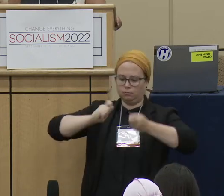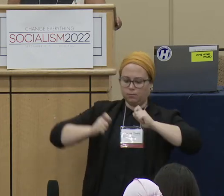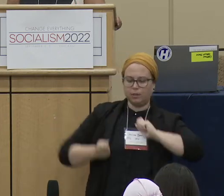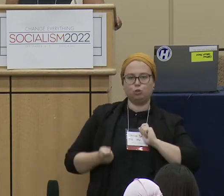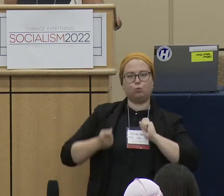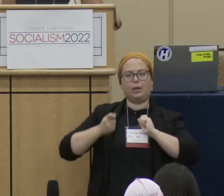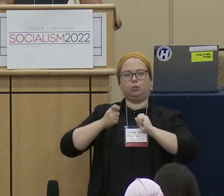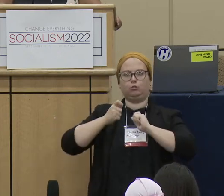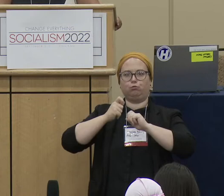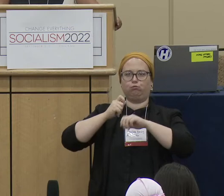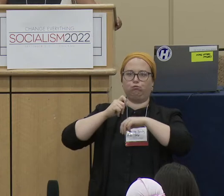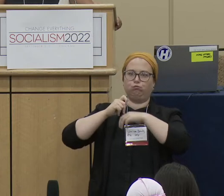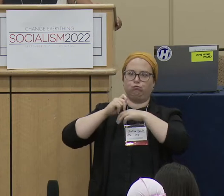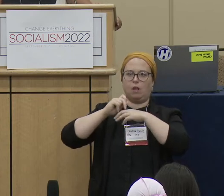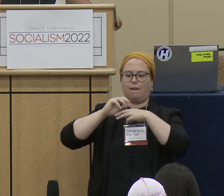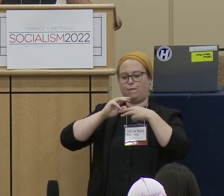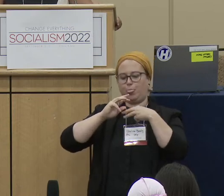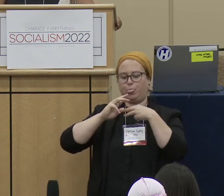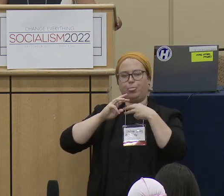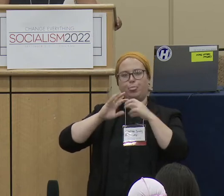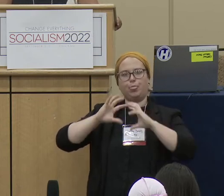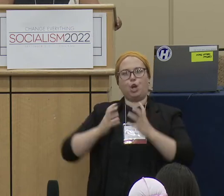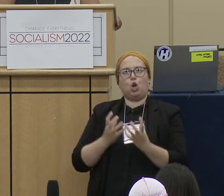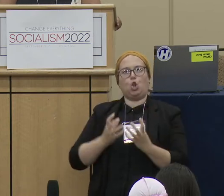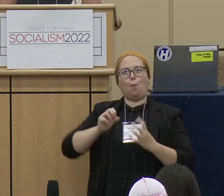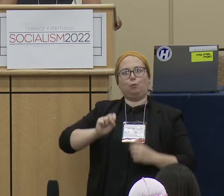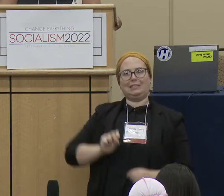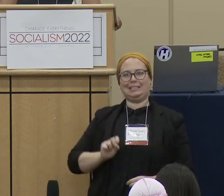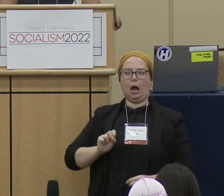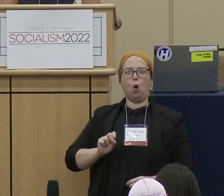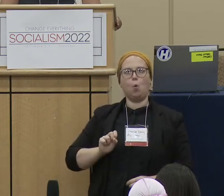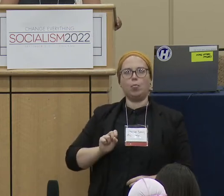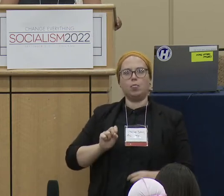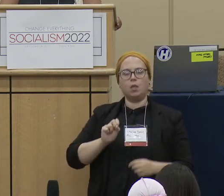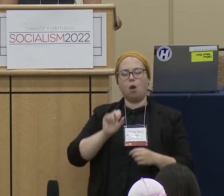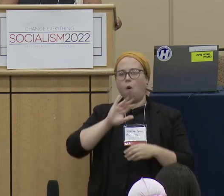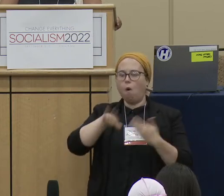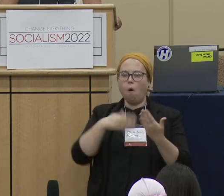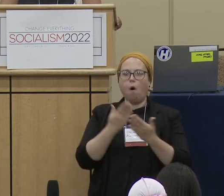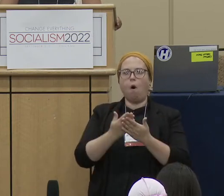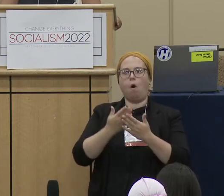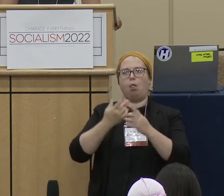the global south, are all hallmarks of capitalist growth